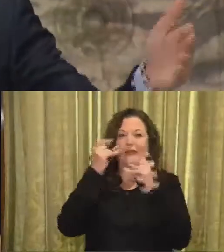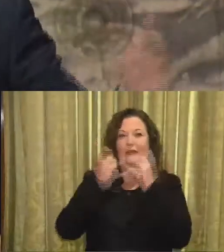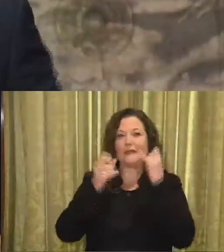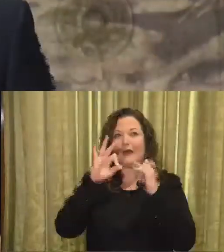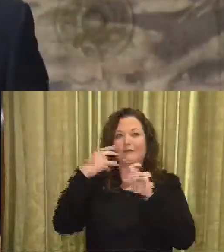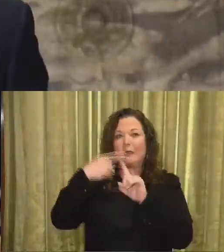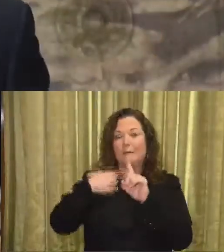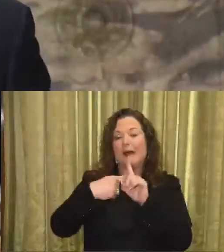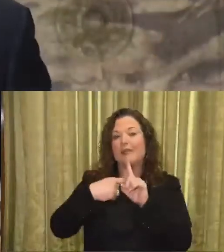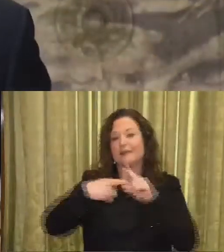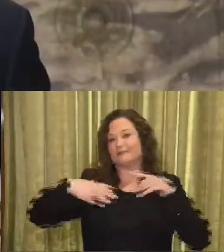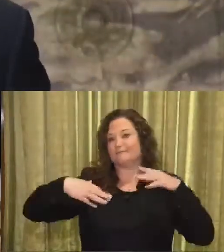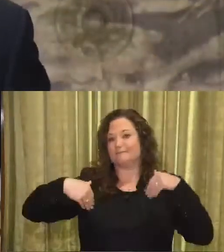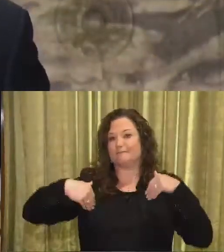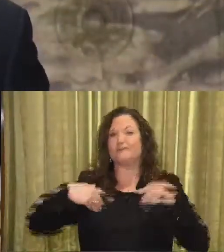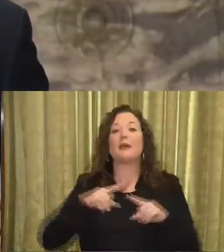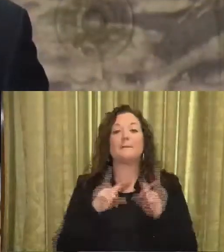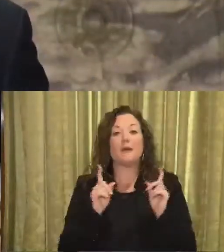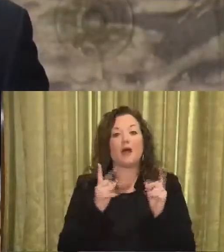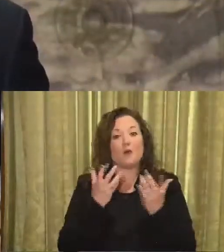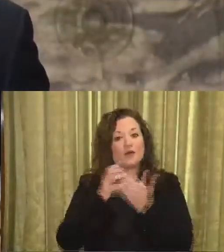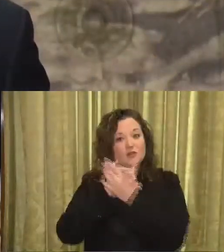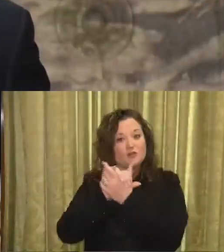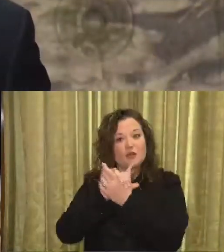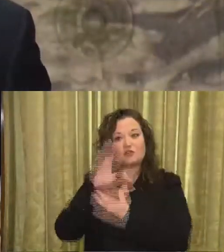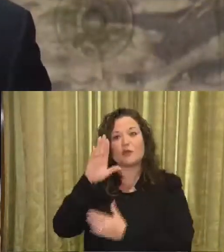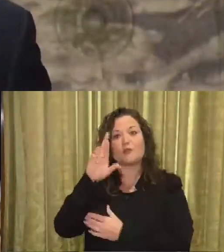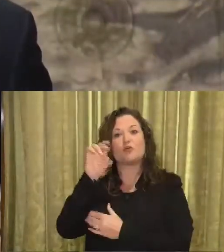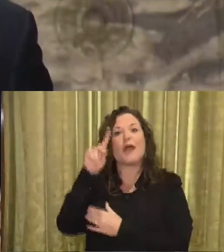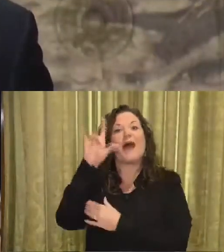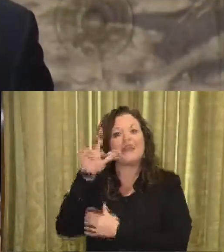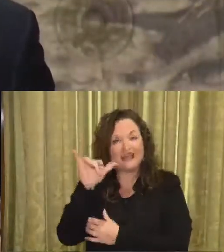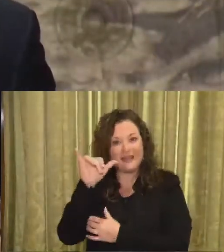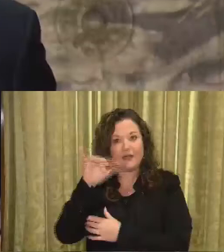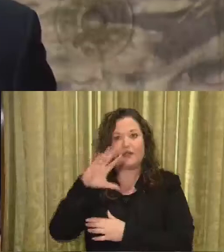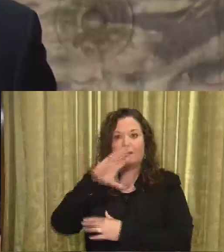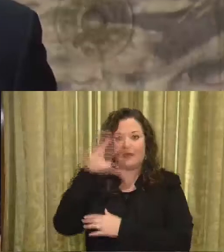but we're graduate Bradley County for being the first county.